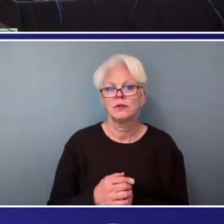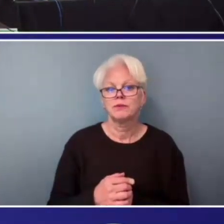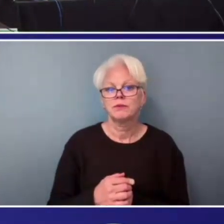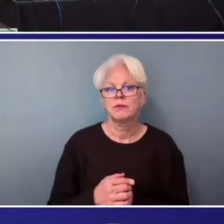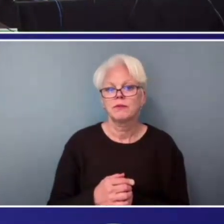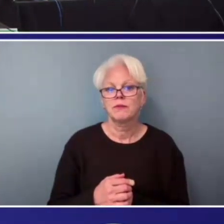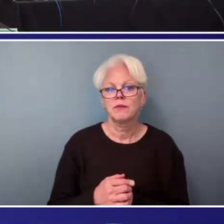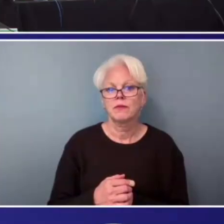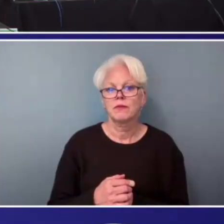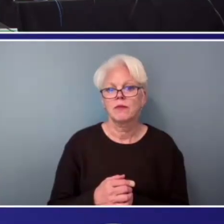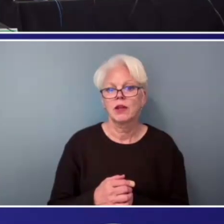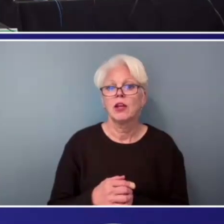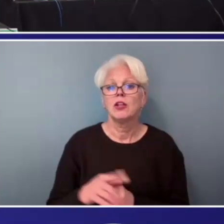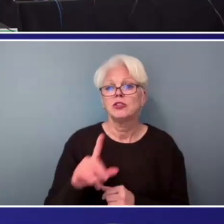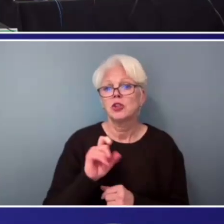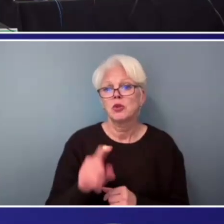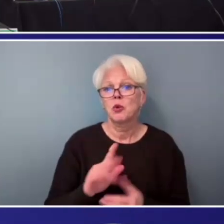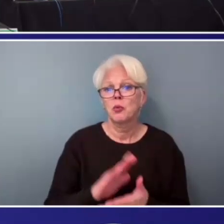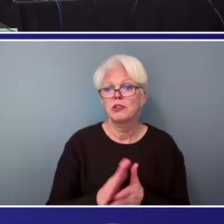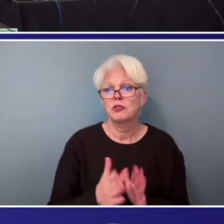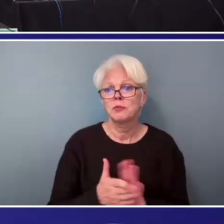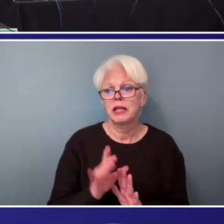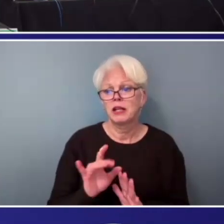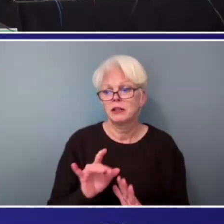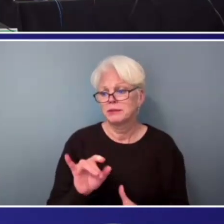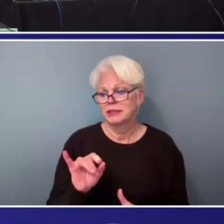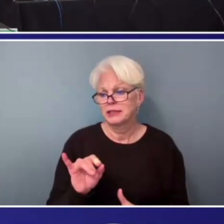the question becomes whether or not the --